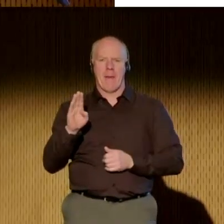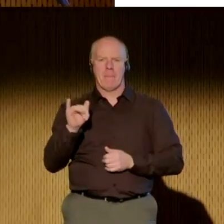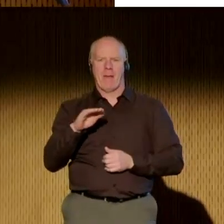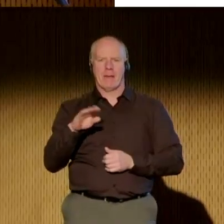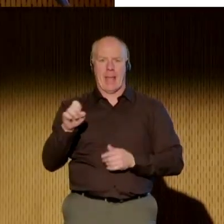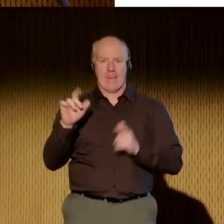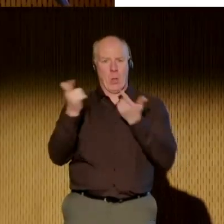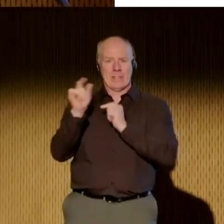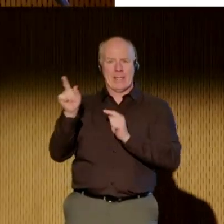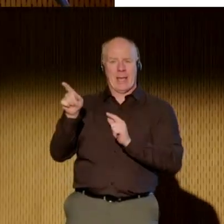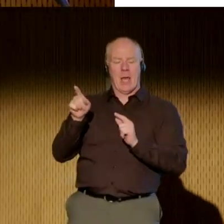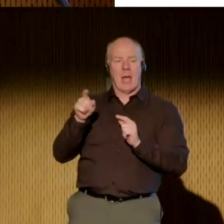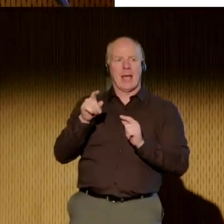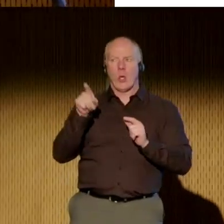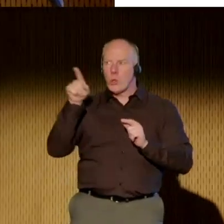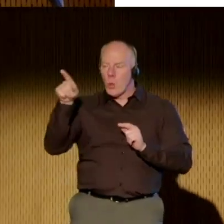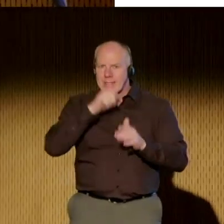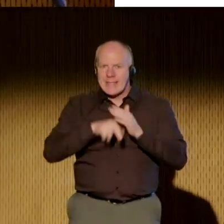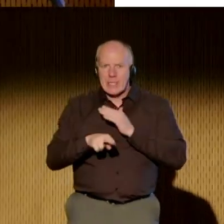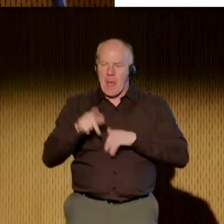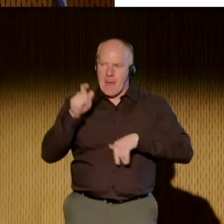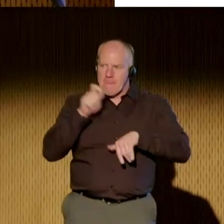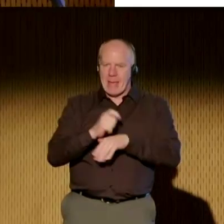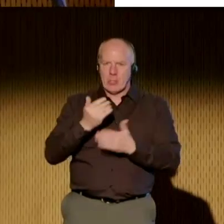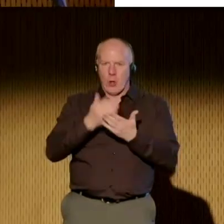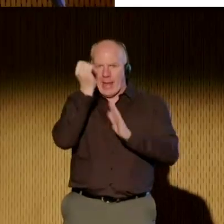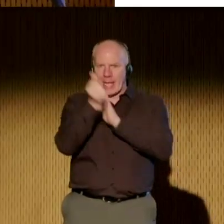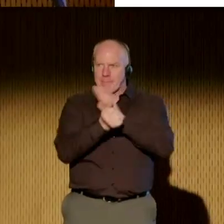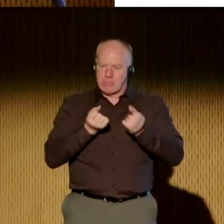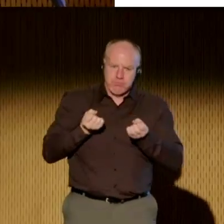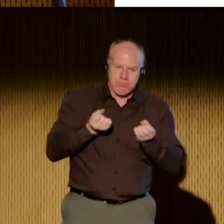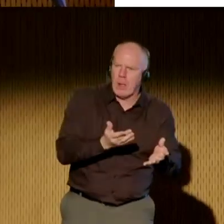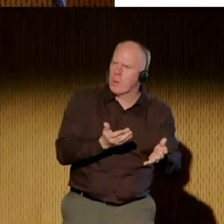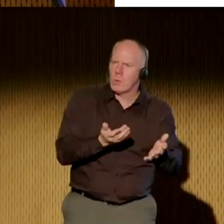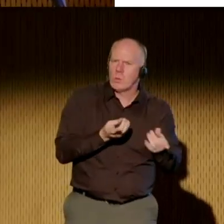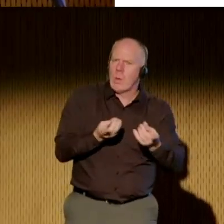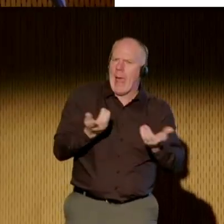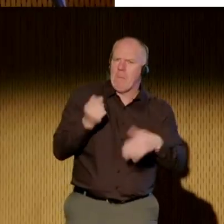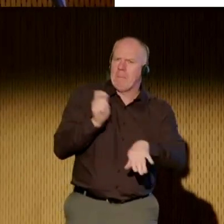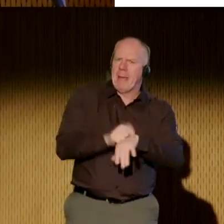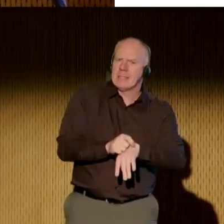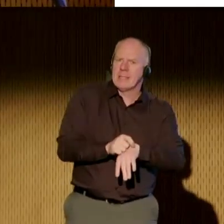best learning experience? And then equally important, where does the sense of ownership